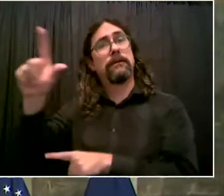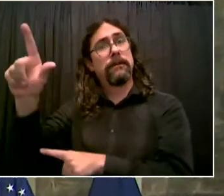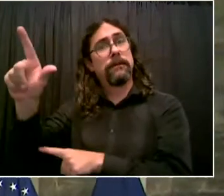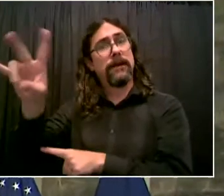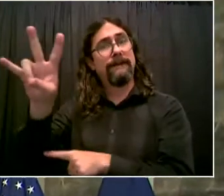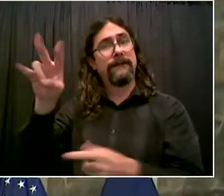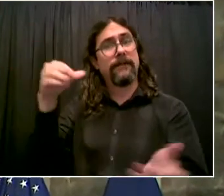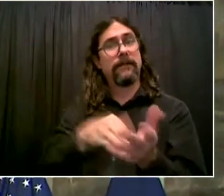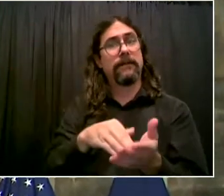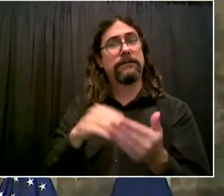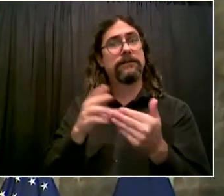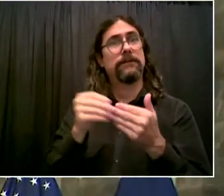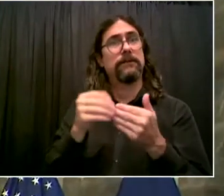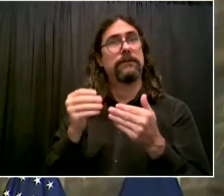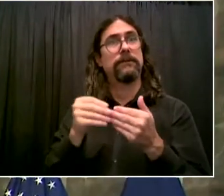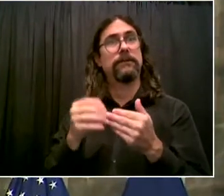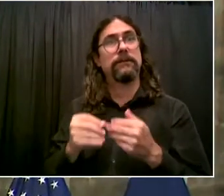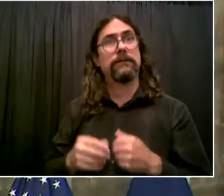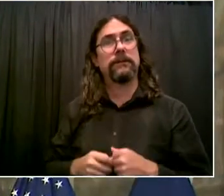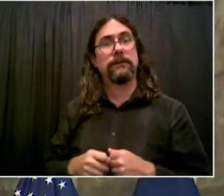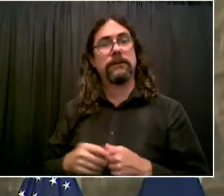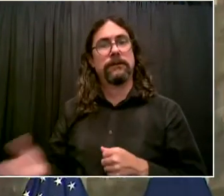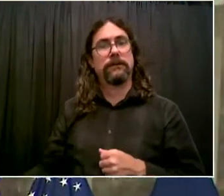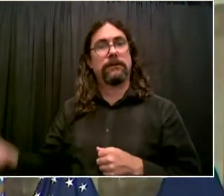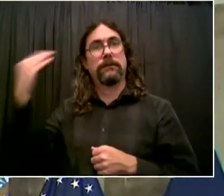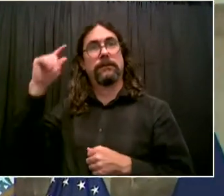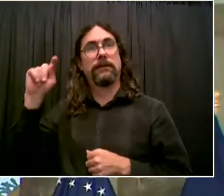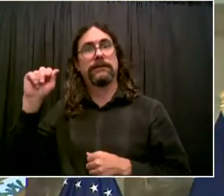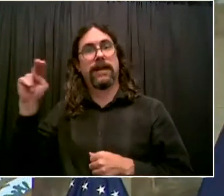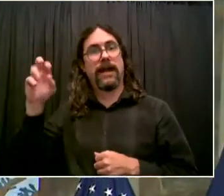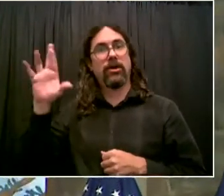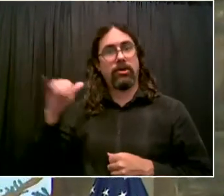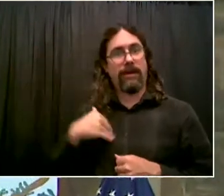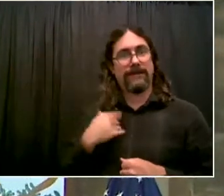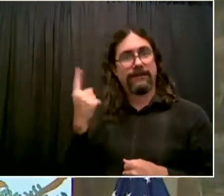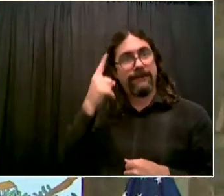WHEN A WORKER